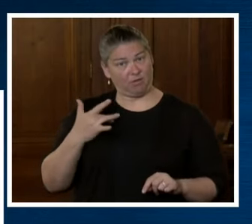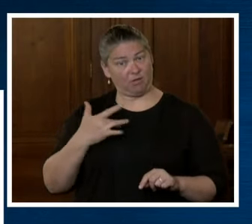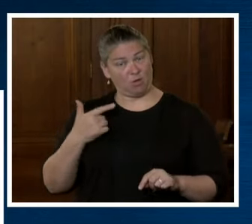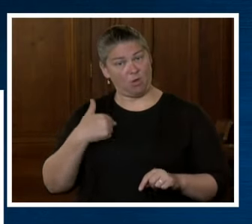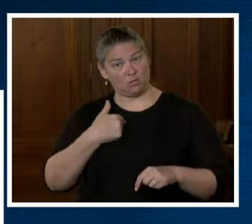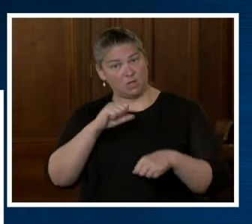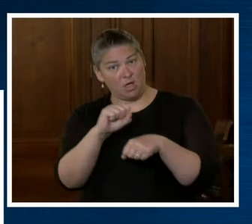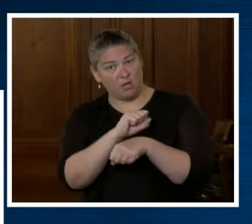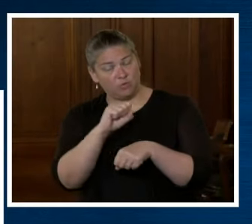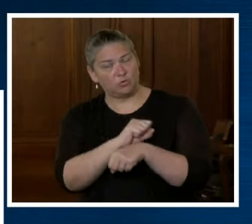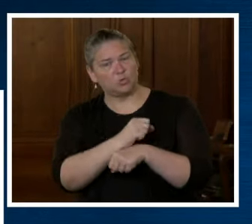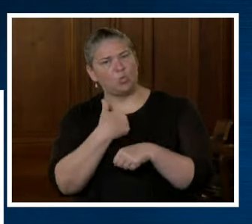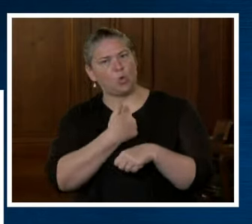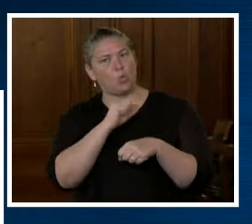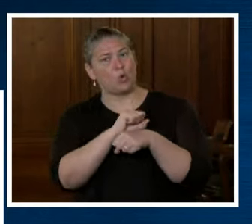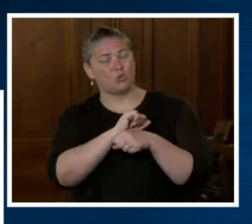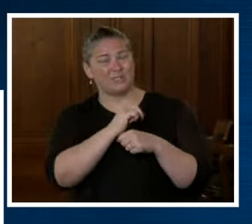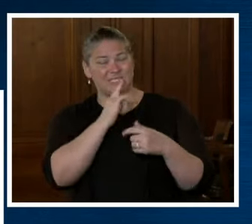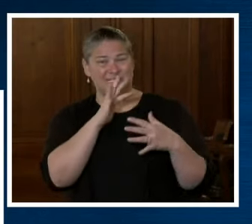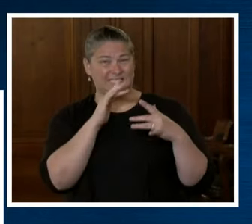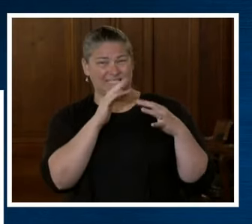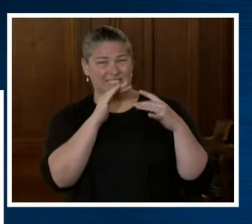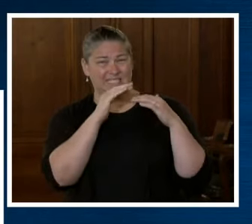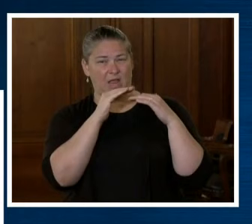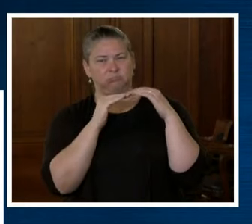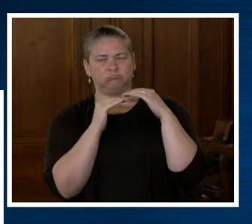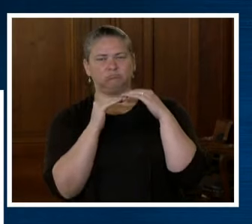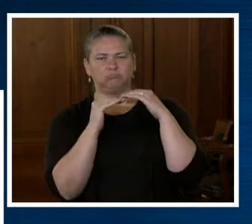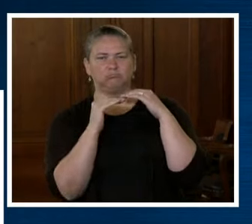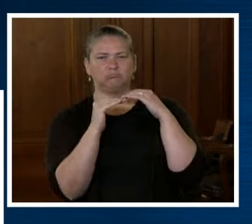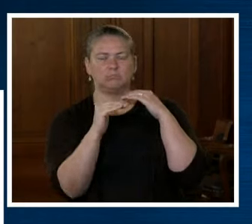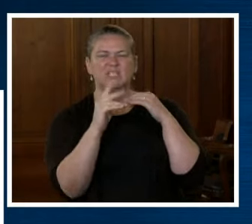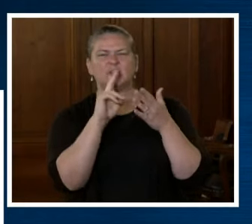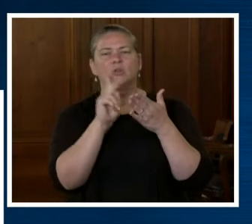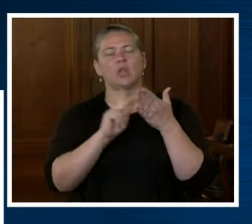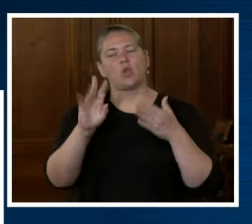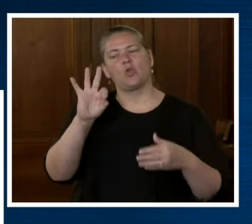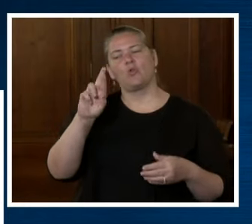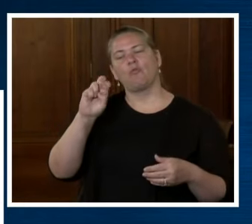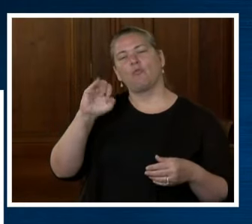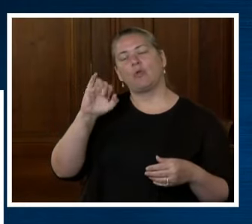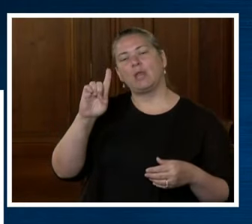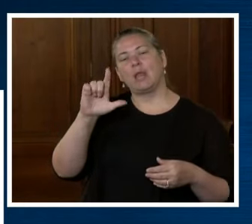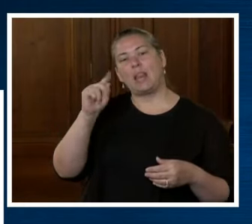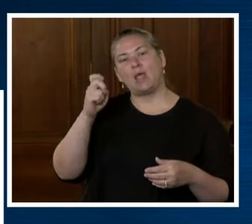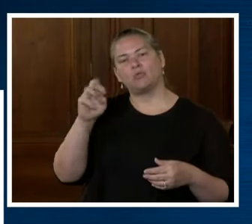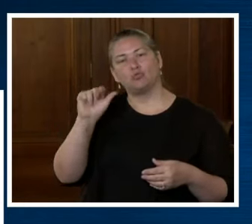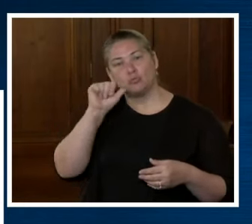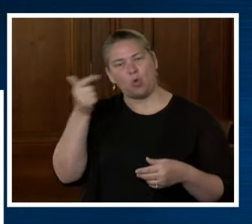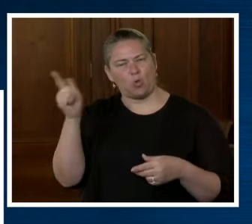SOME OF THE THINGS I WOULD OBSERVE, THOUGH, ARE THAT IN OUR TESTING PROGRAM THAT WE DO WITH